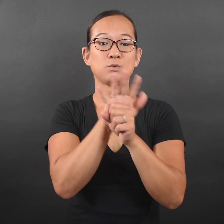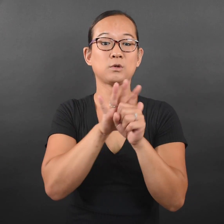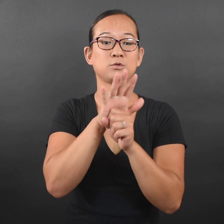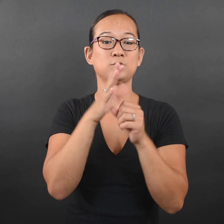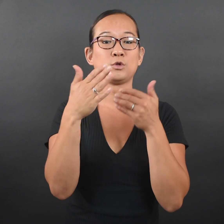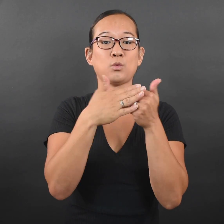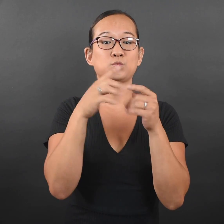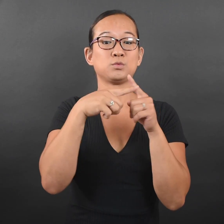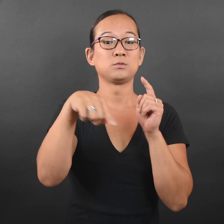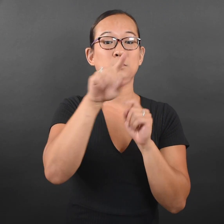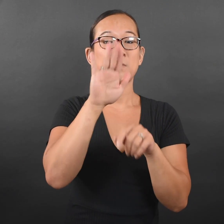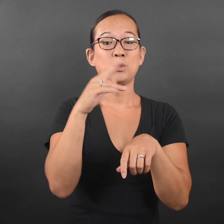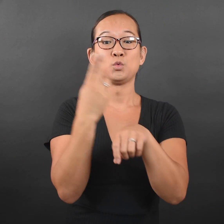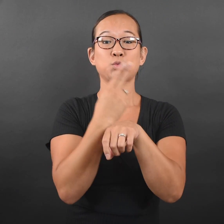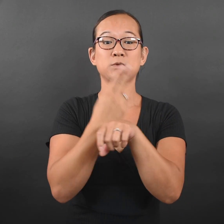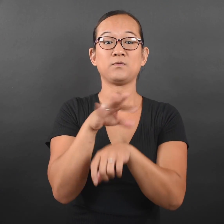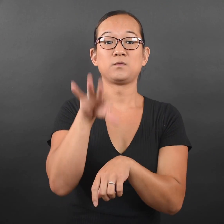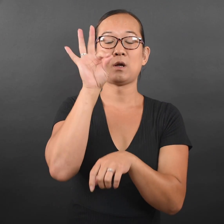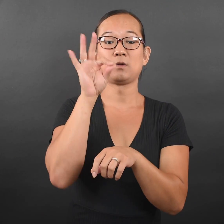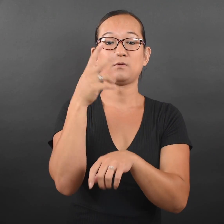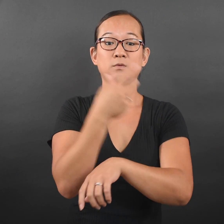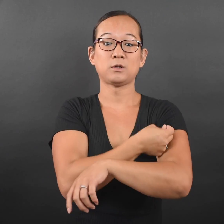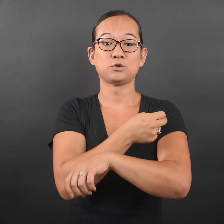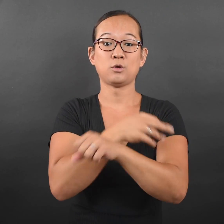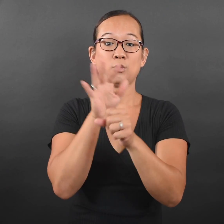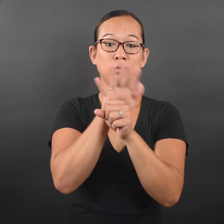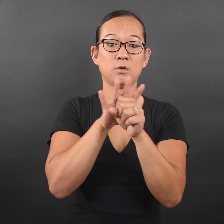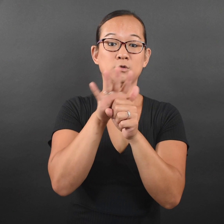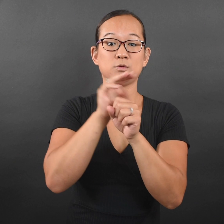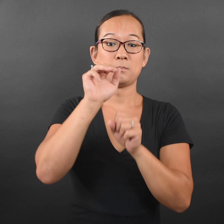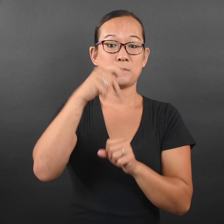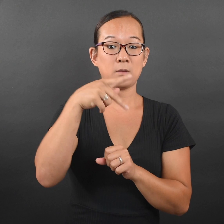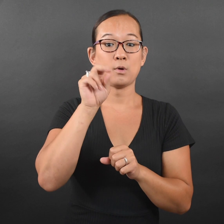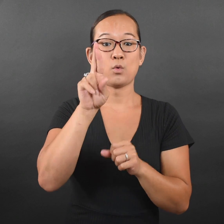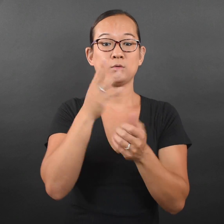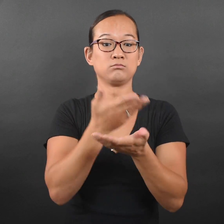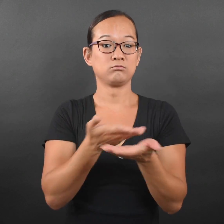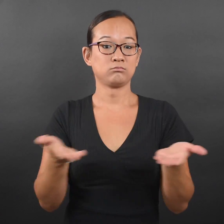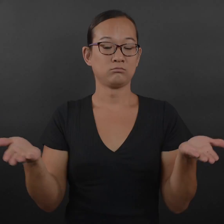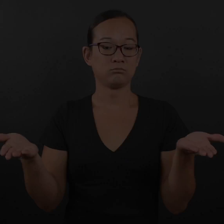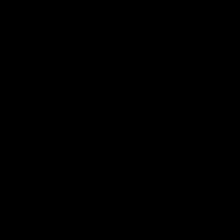by using the Find Vaccine Locations map or by visiting